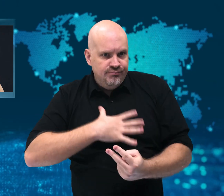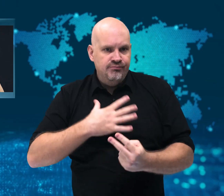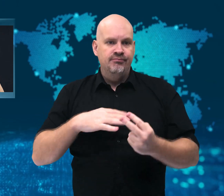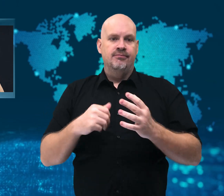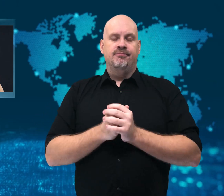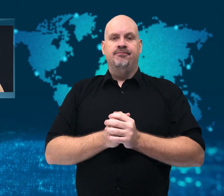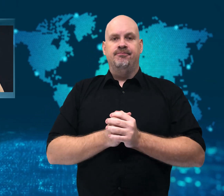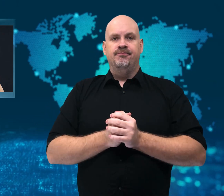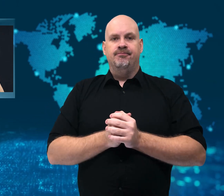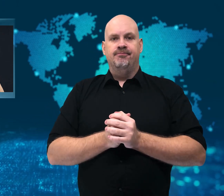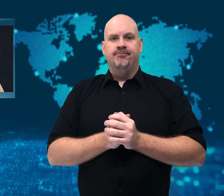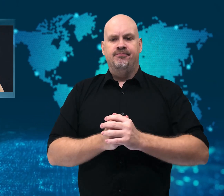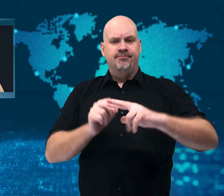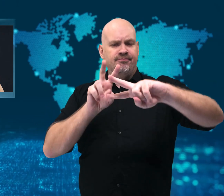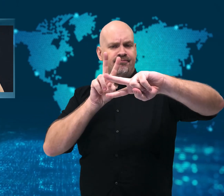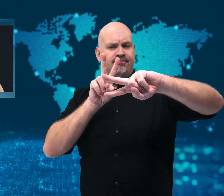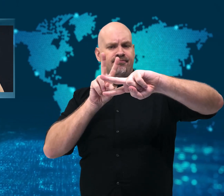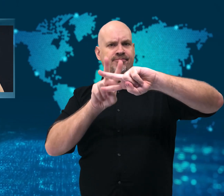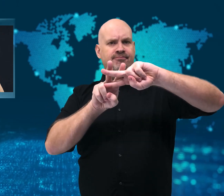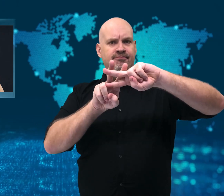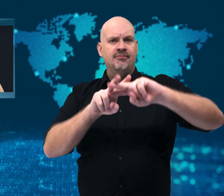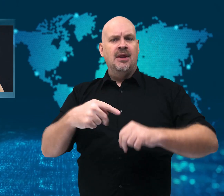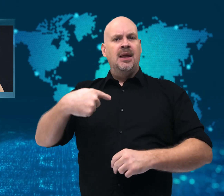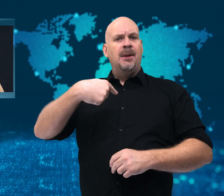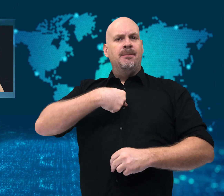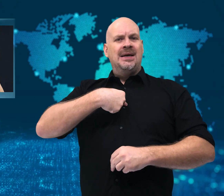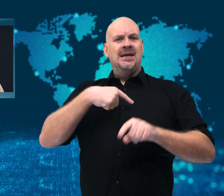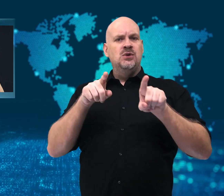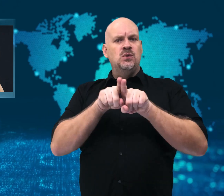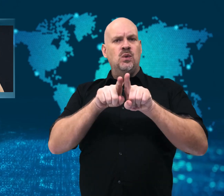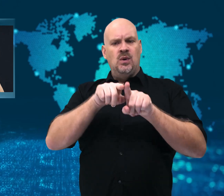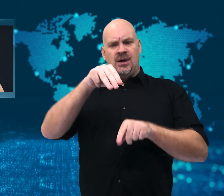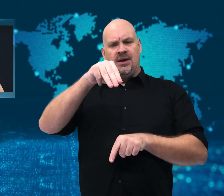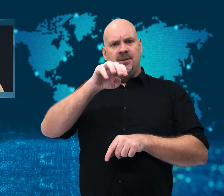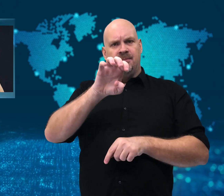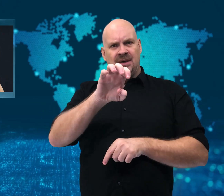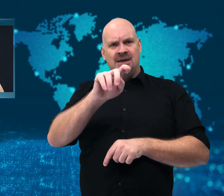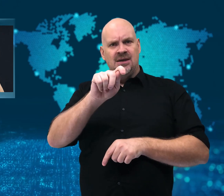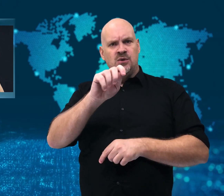The #MeToo movement that has empowered